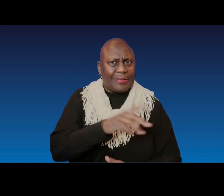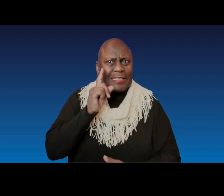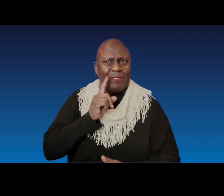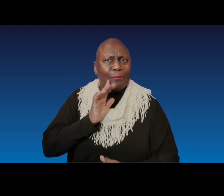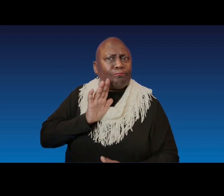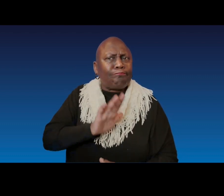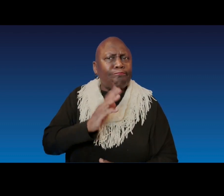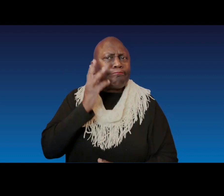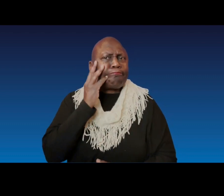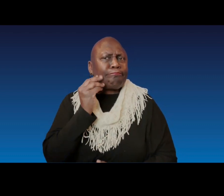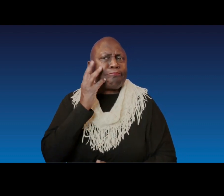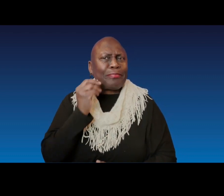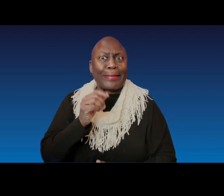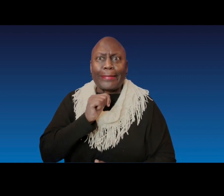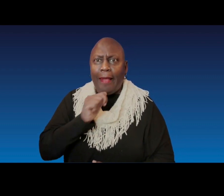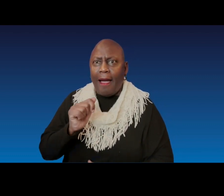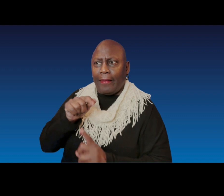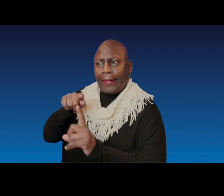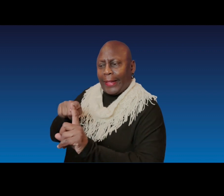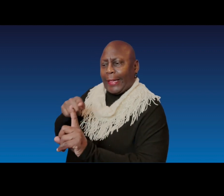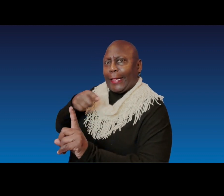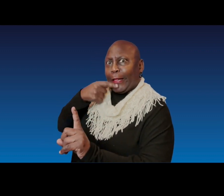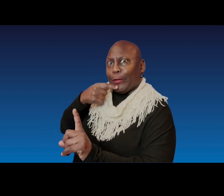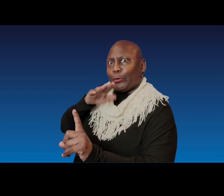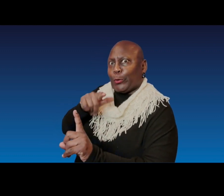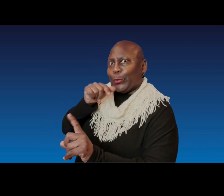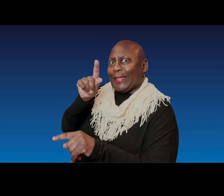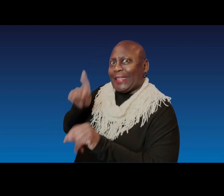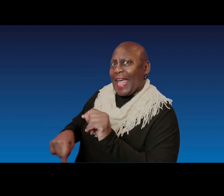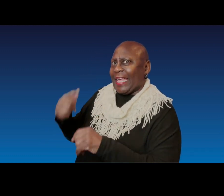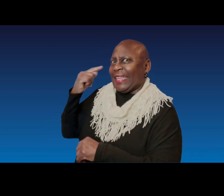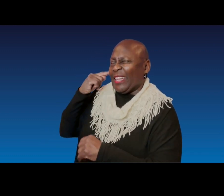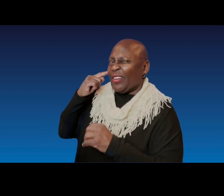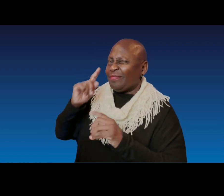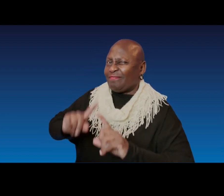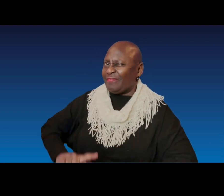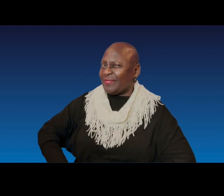based on the deaf experience, not hearing children who cannot hear.